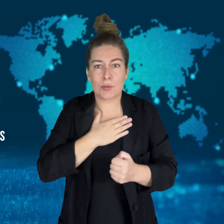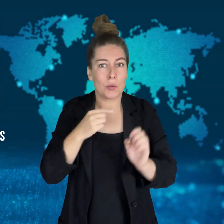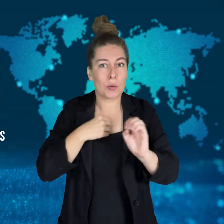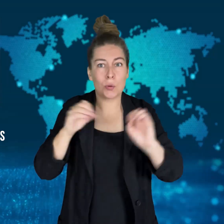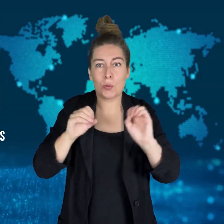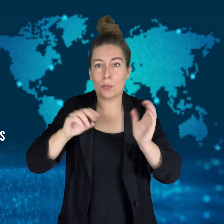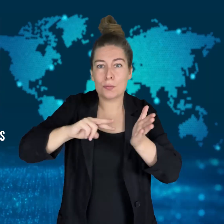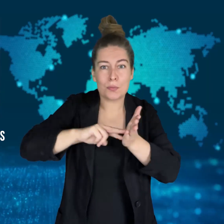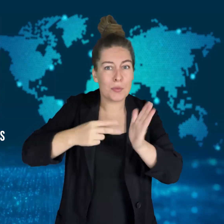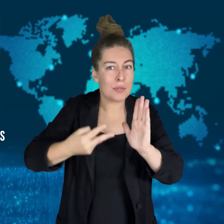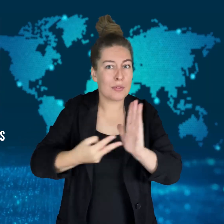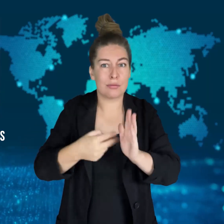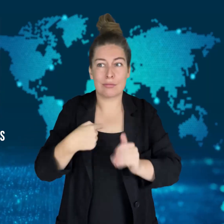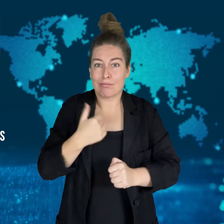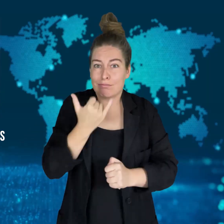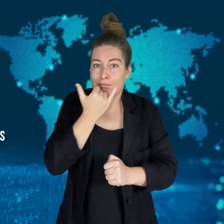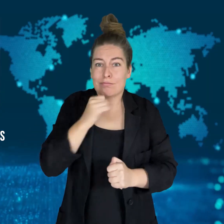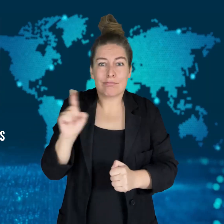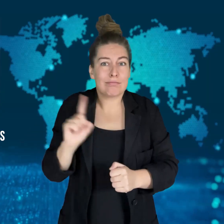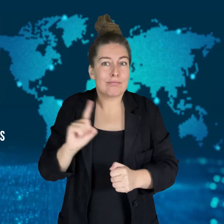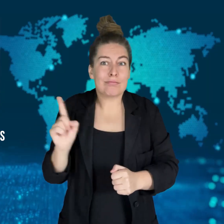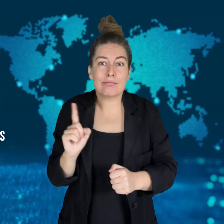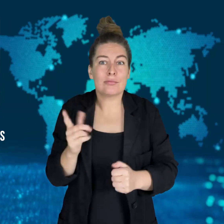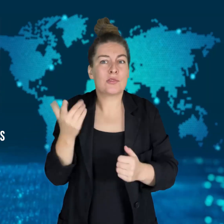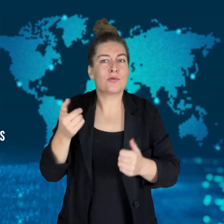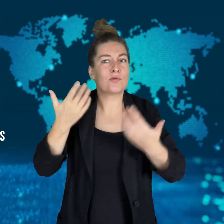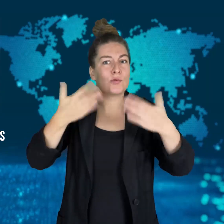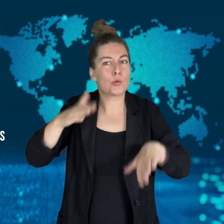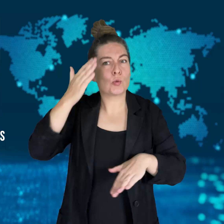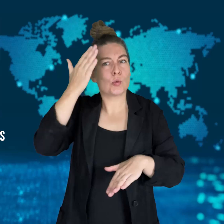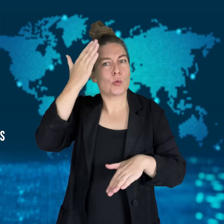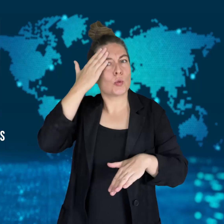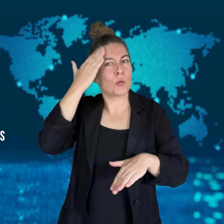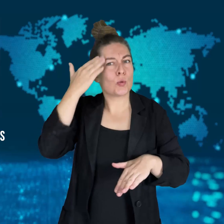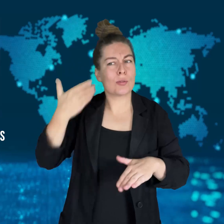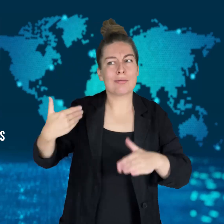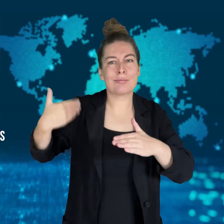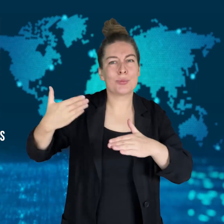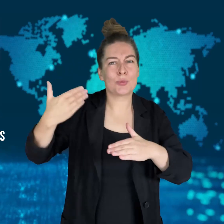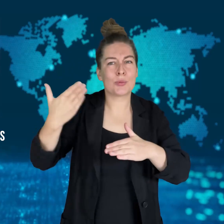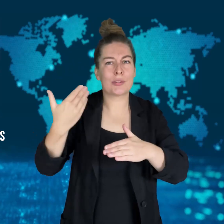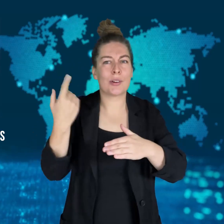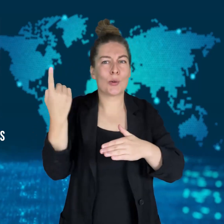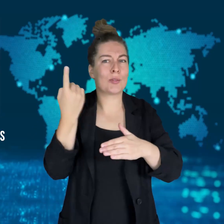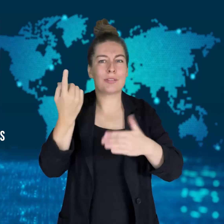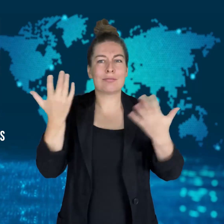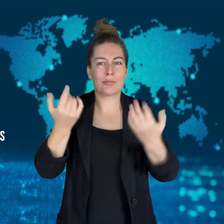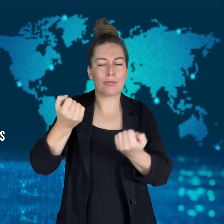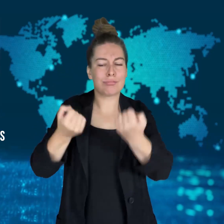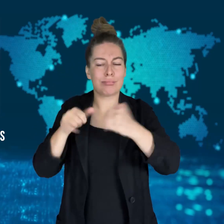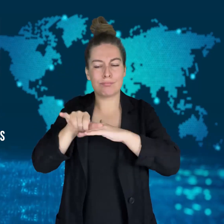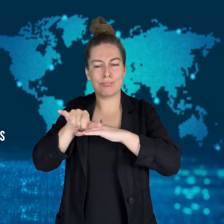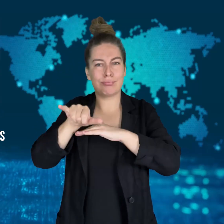The charge is serious - almost as serious as homicide.